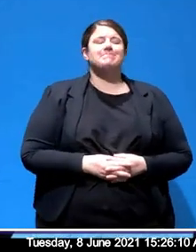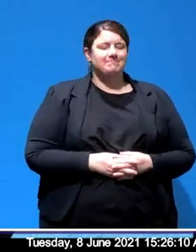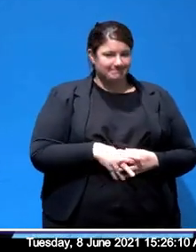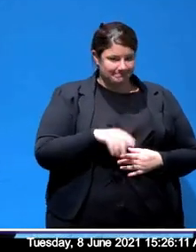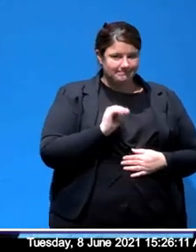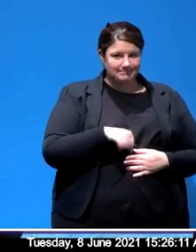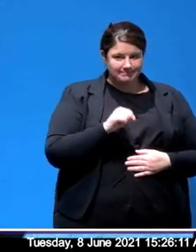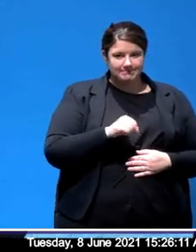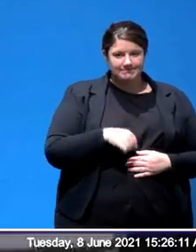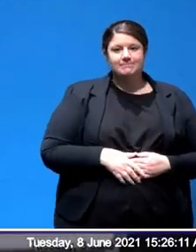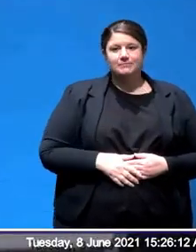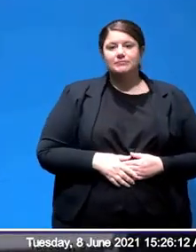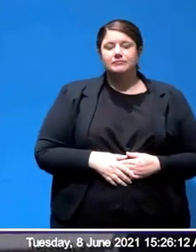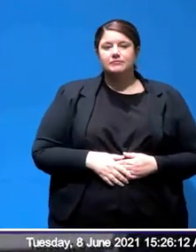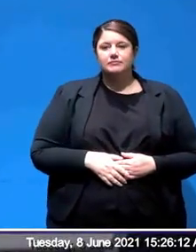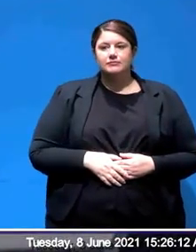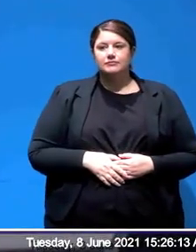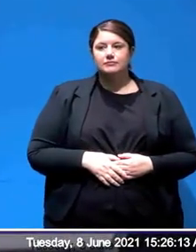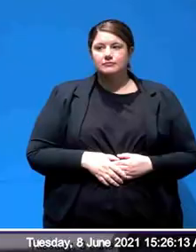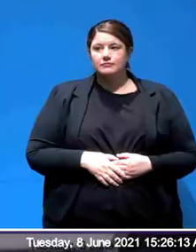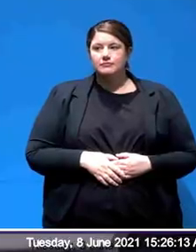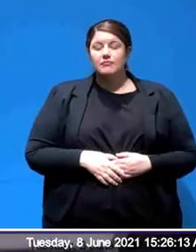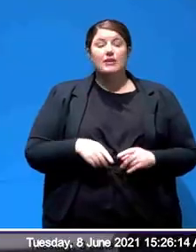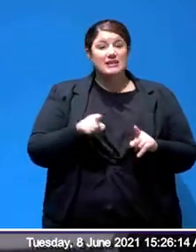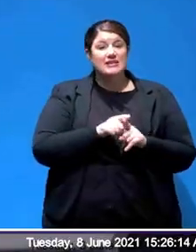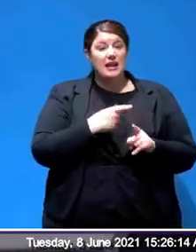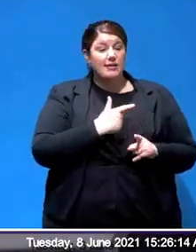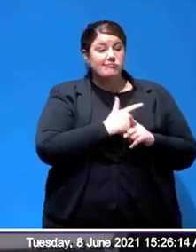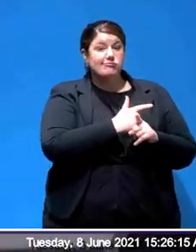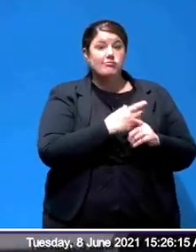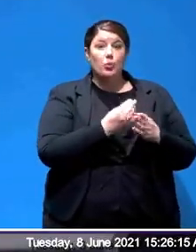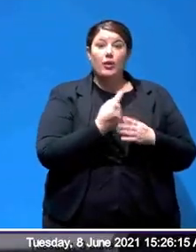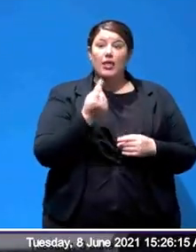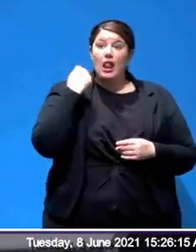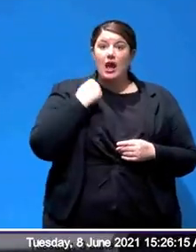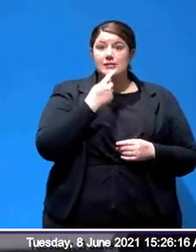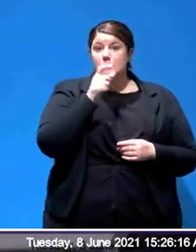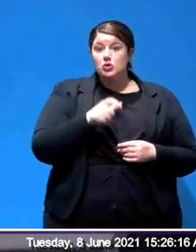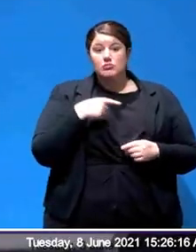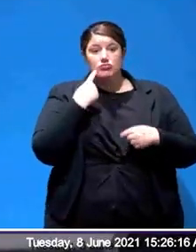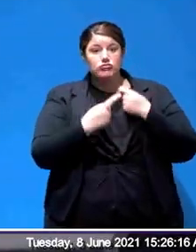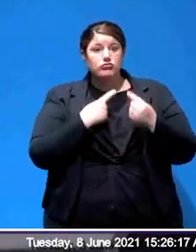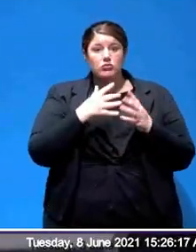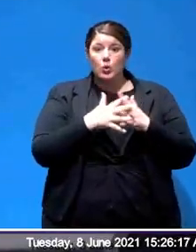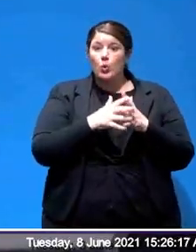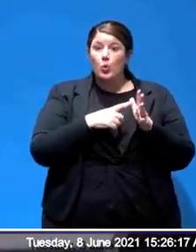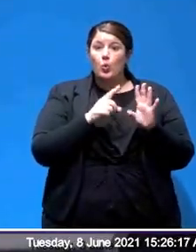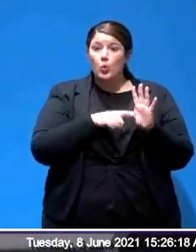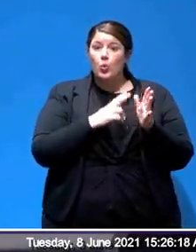And as I think was discussed with Wayne just previous, around the notification